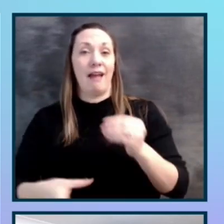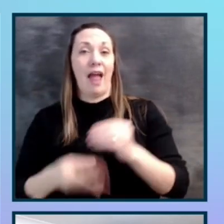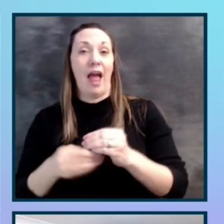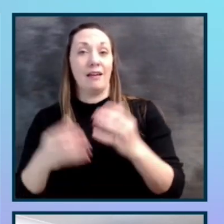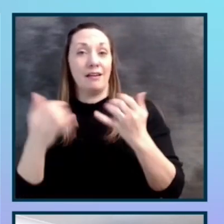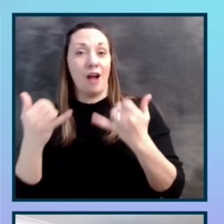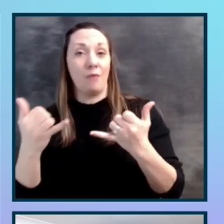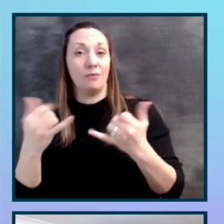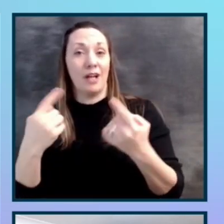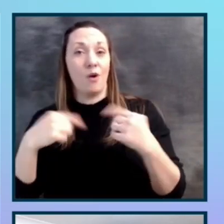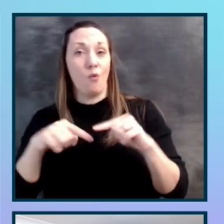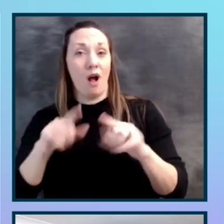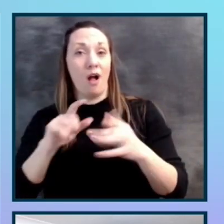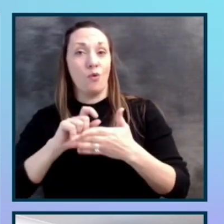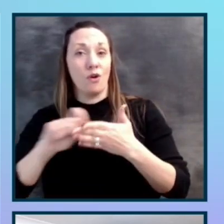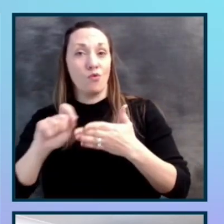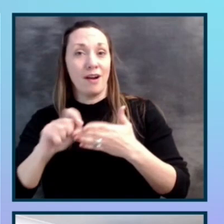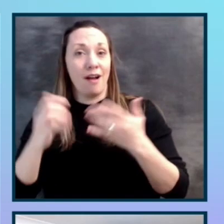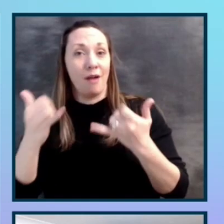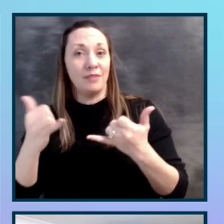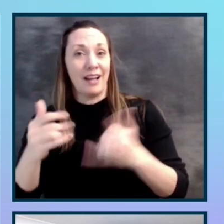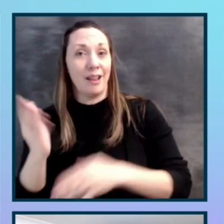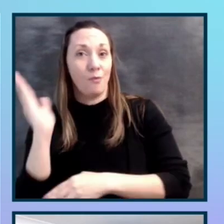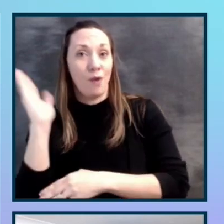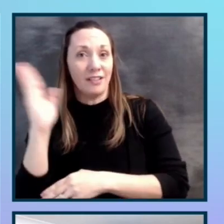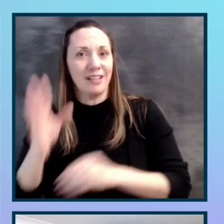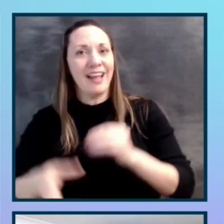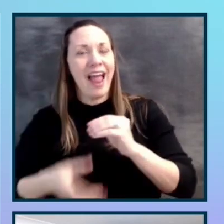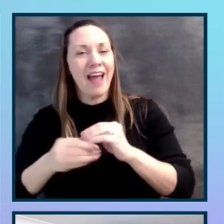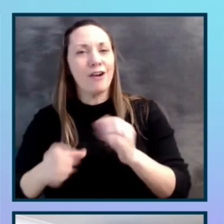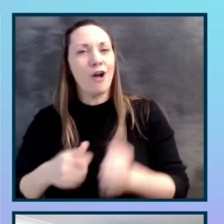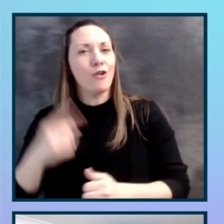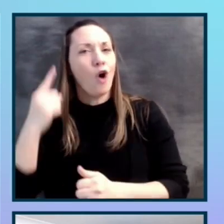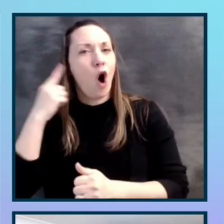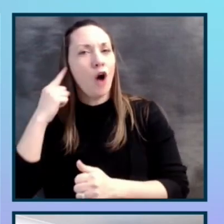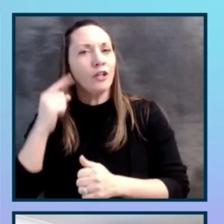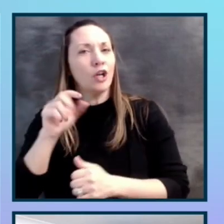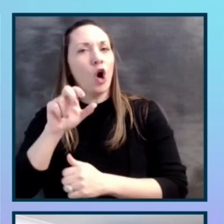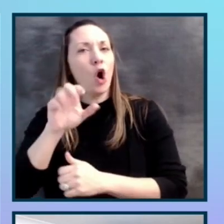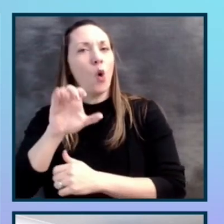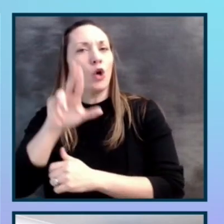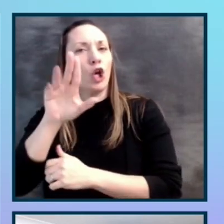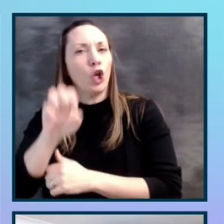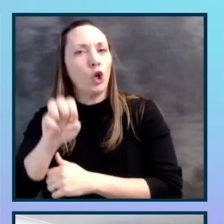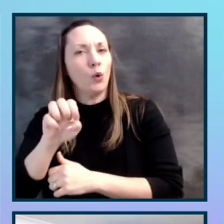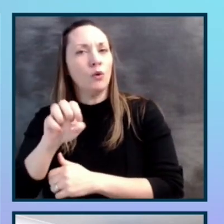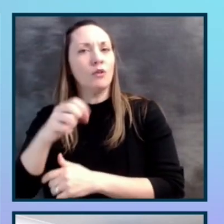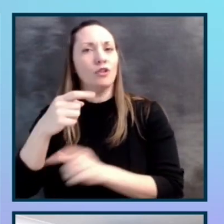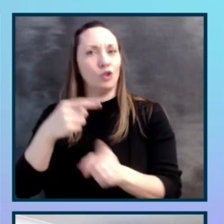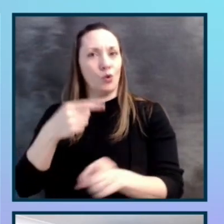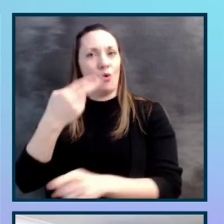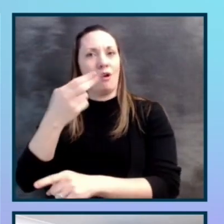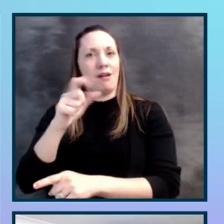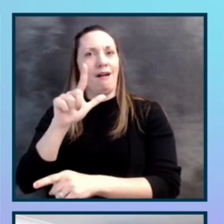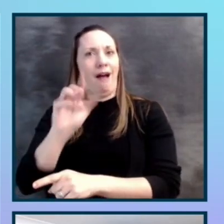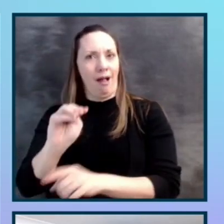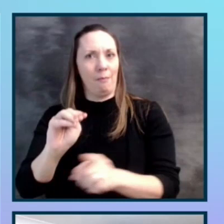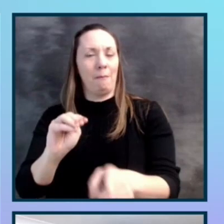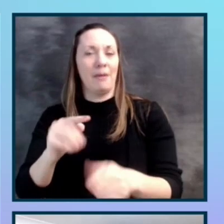this presentation that added additional audio cues to the helm. So those additional audio cues line up with the haptics